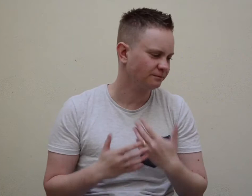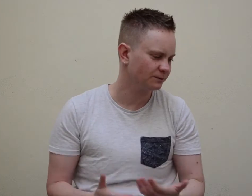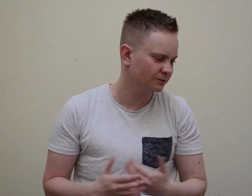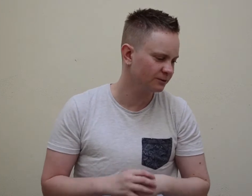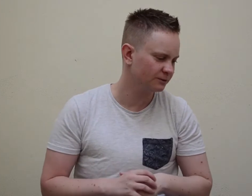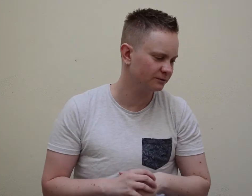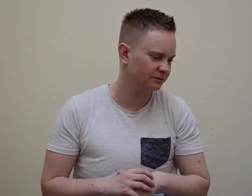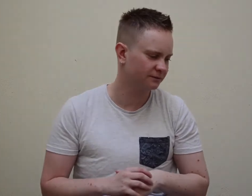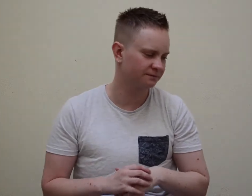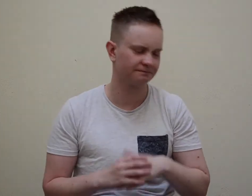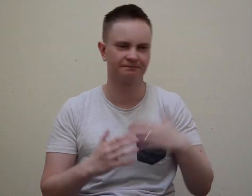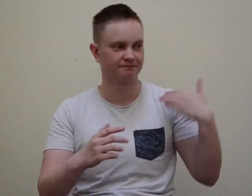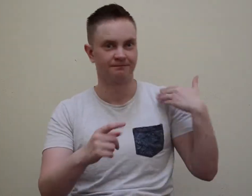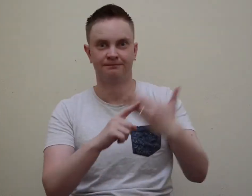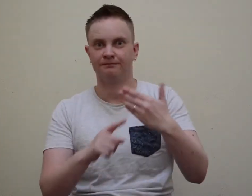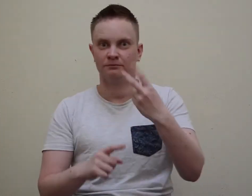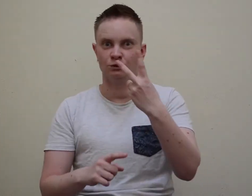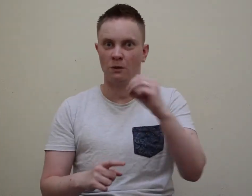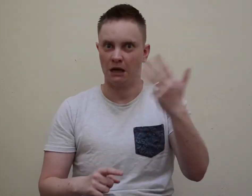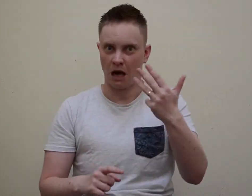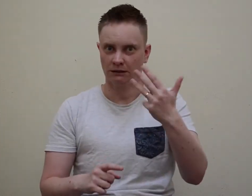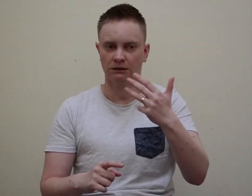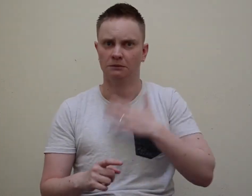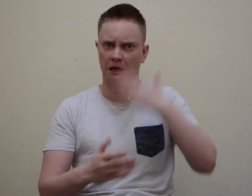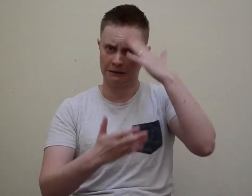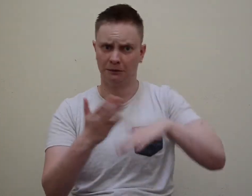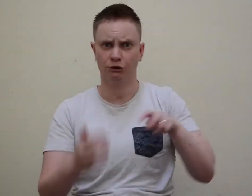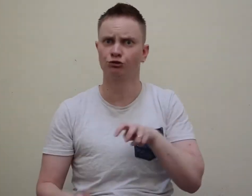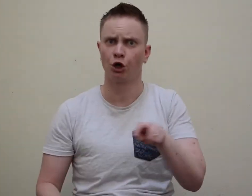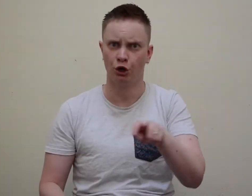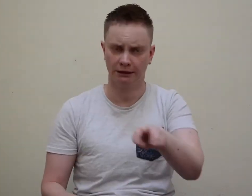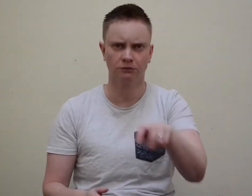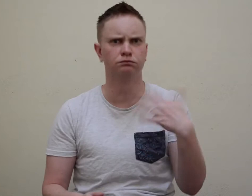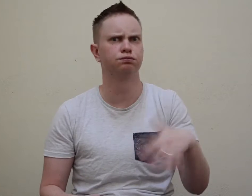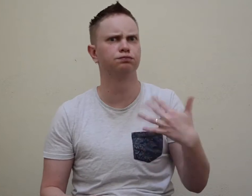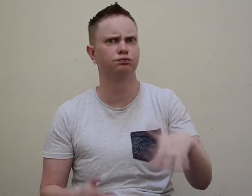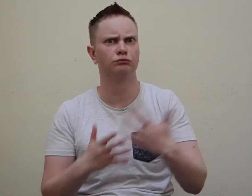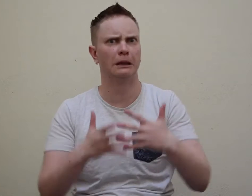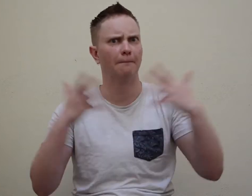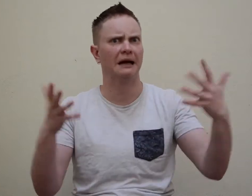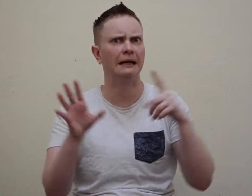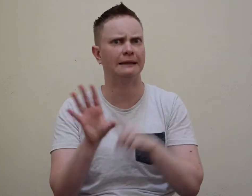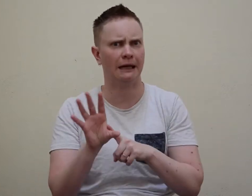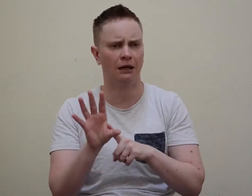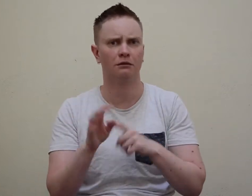So in 2019, my journey, the experience I've had,